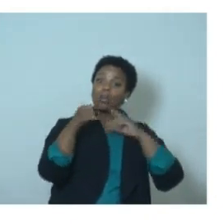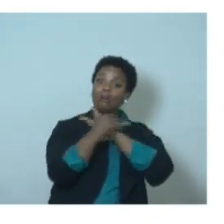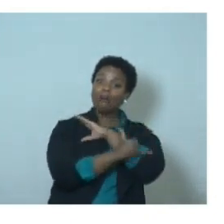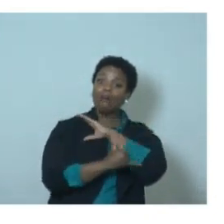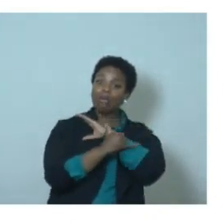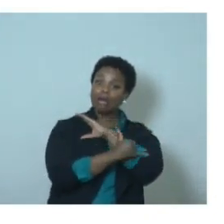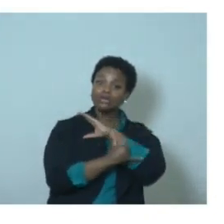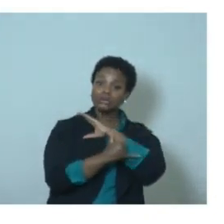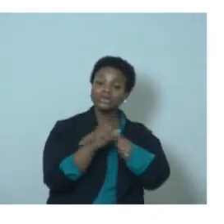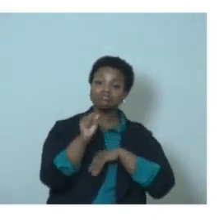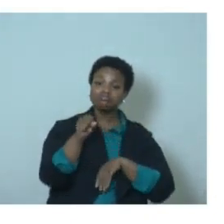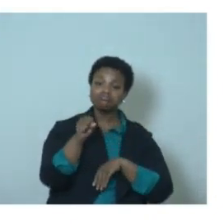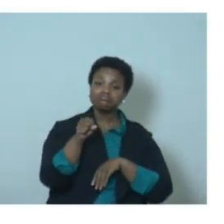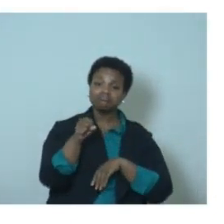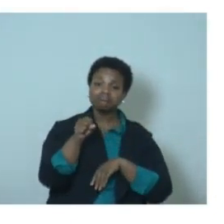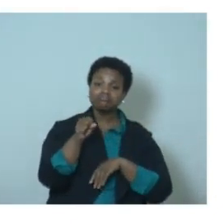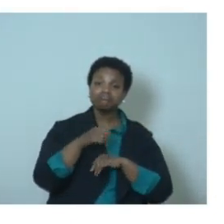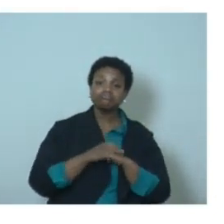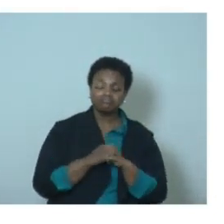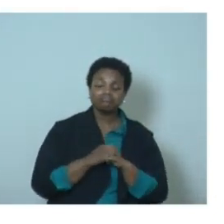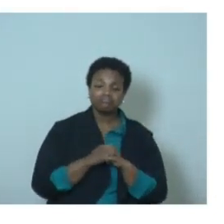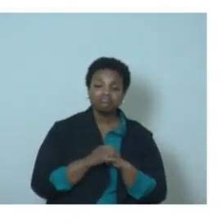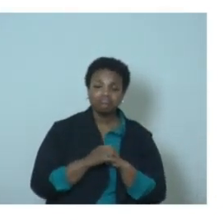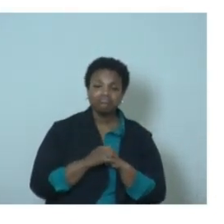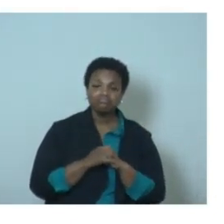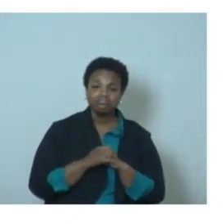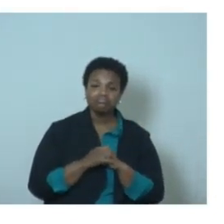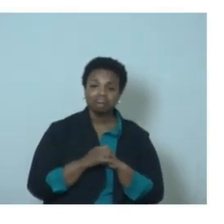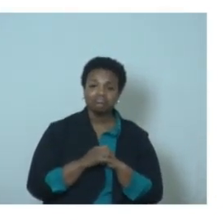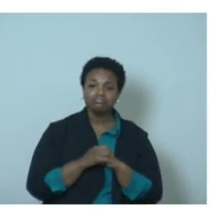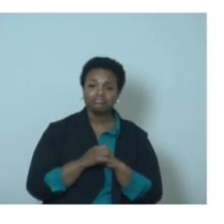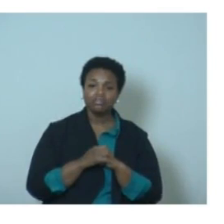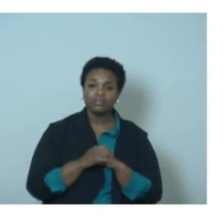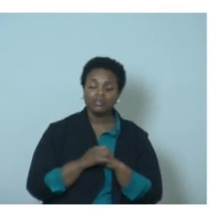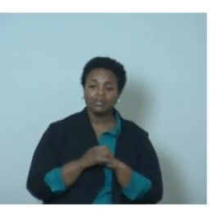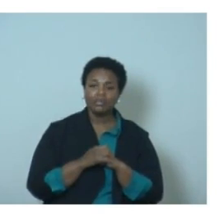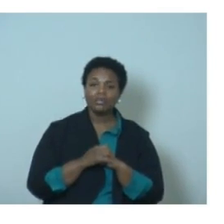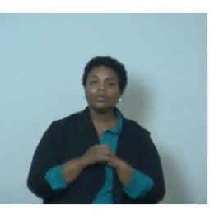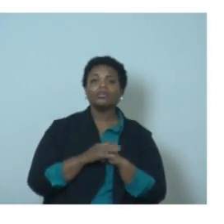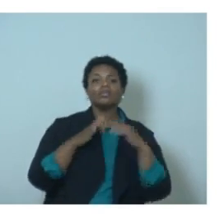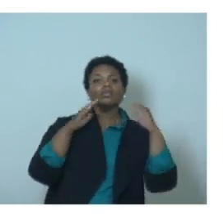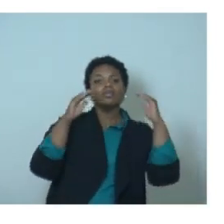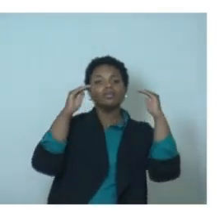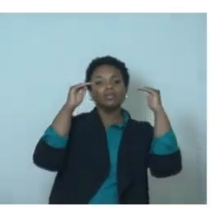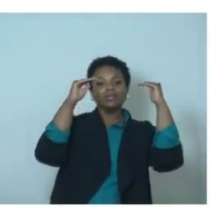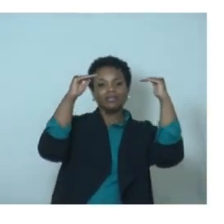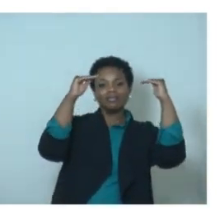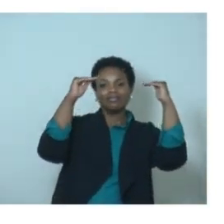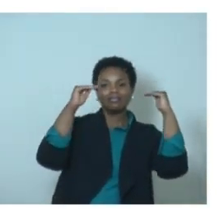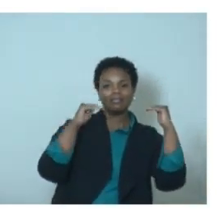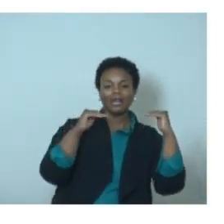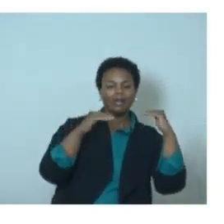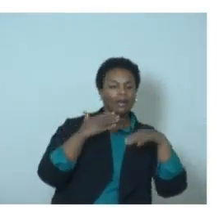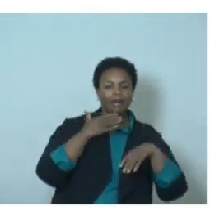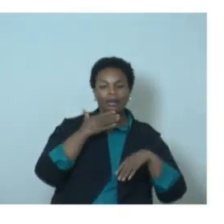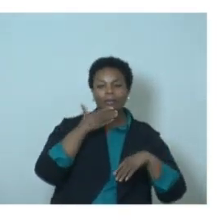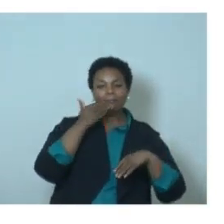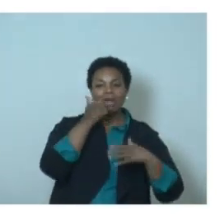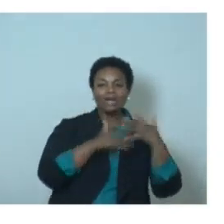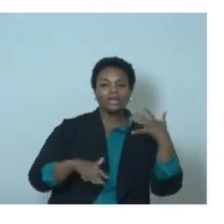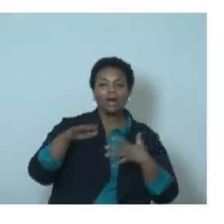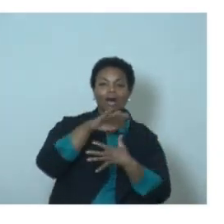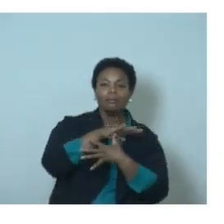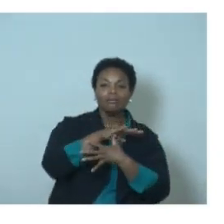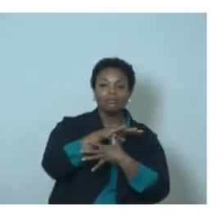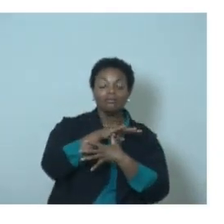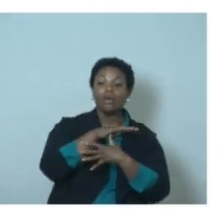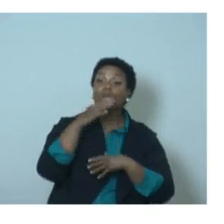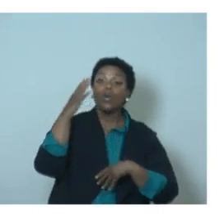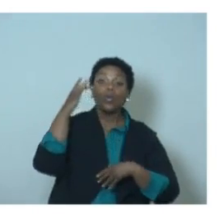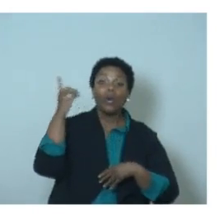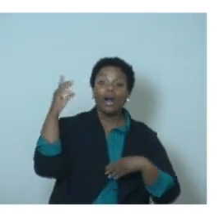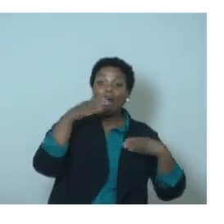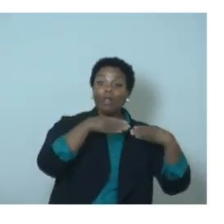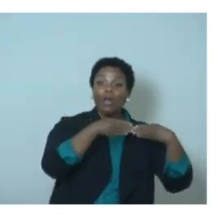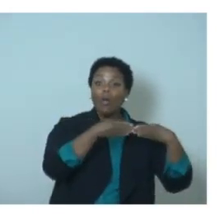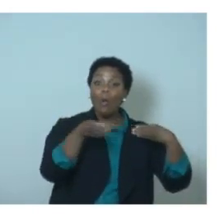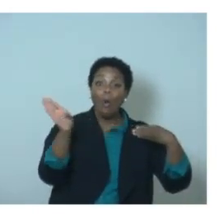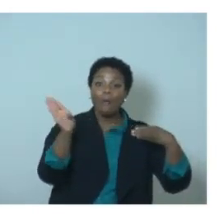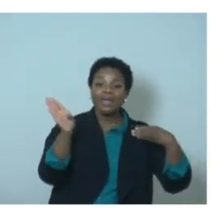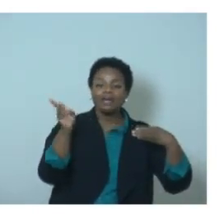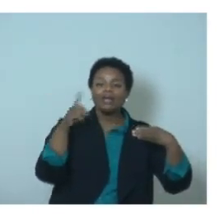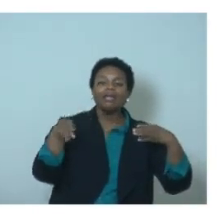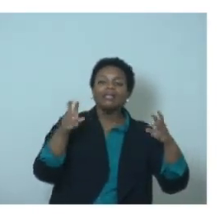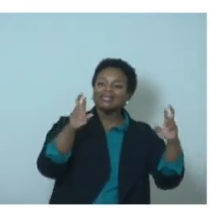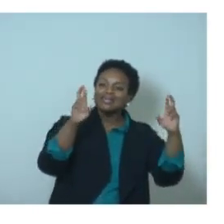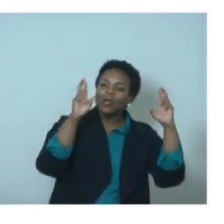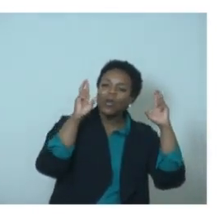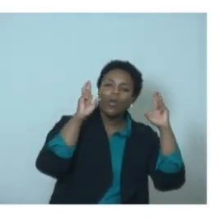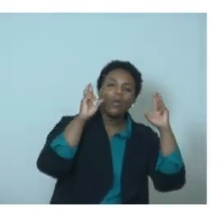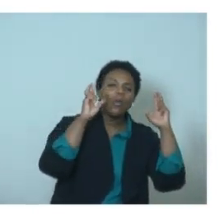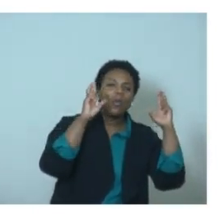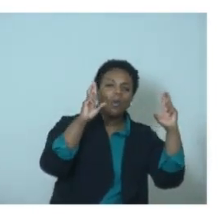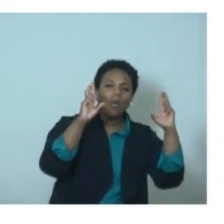FOR SHUTTING ANYTHING DOWN UP TO 10.1% EVEN HIGHER THAN FINLAND WHICH DID CLOSE DOWN SIMILAR TO THE UNITED STATES AND NEW MEXICO AND THEN THE THE COUP DE GRAS BALL OF THIS WAS THEY DID ALL